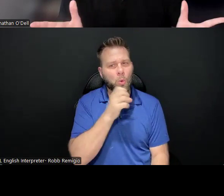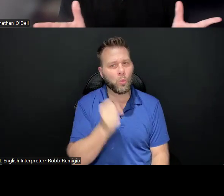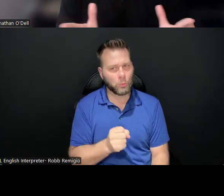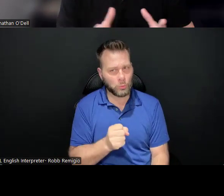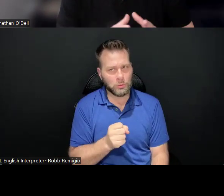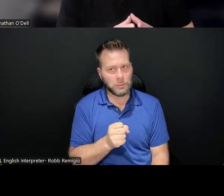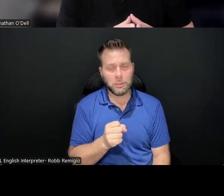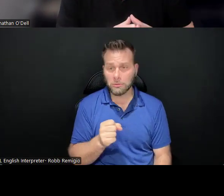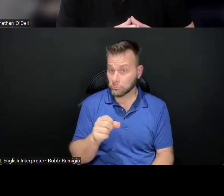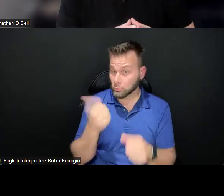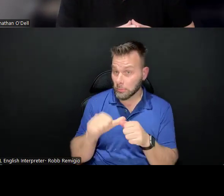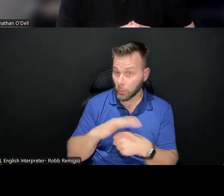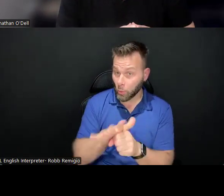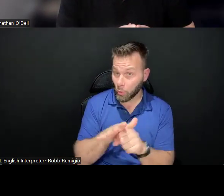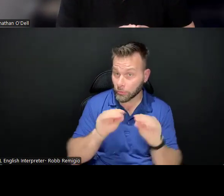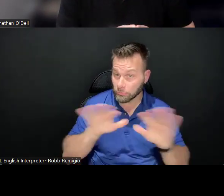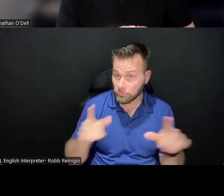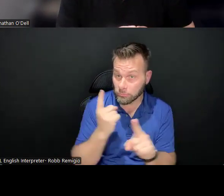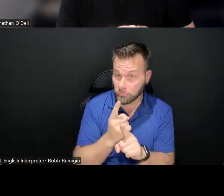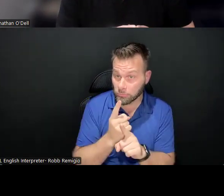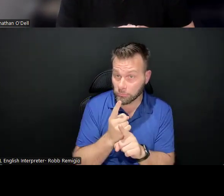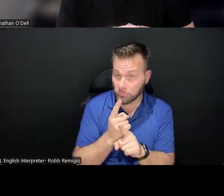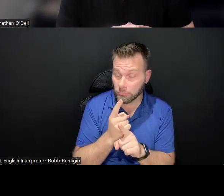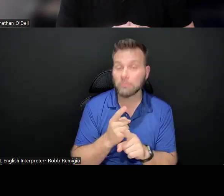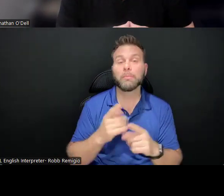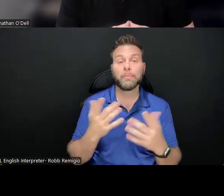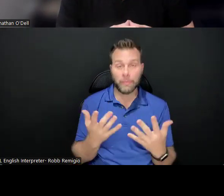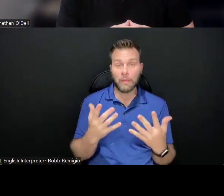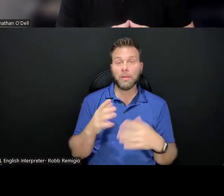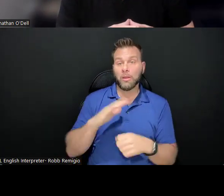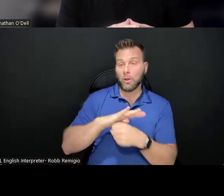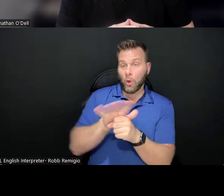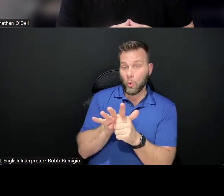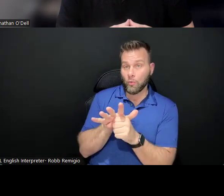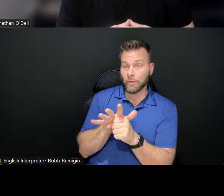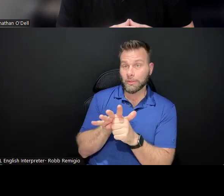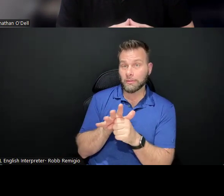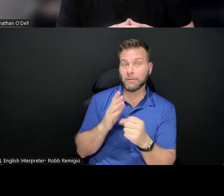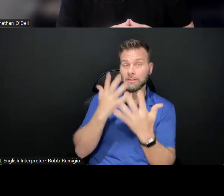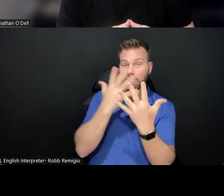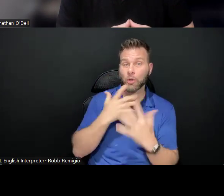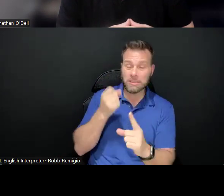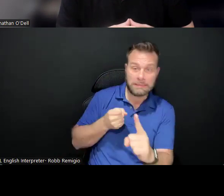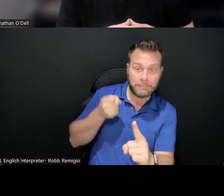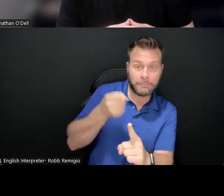little bit out of date, and so we all remember COVID, right? And COVID disproportionately